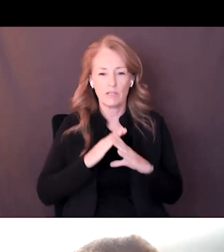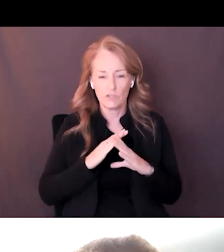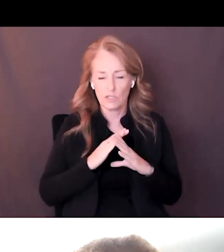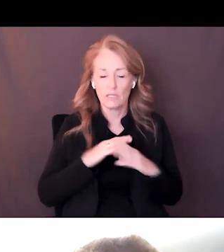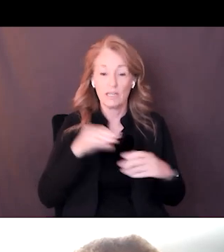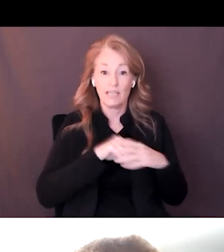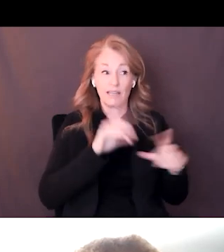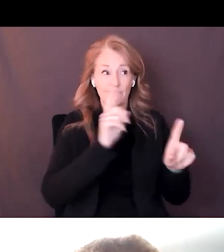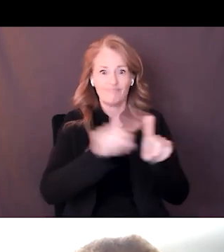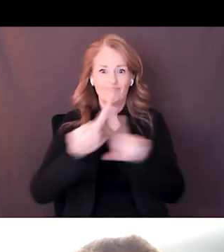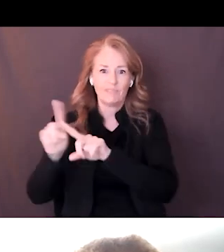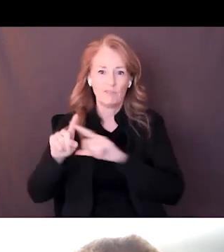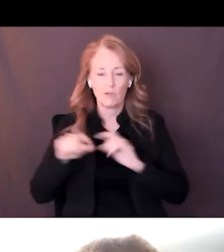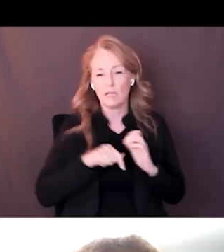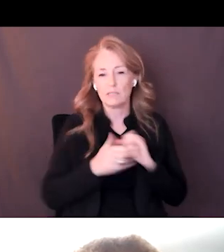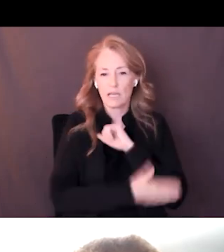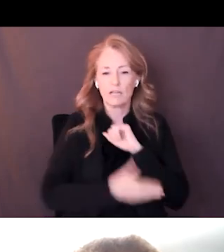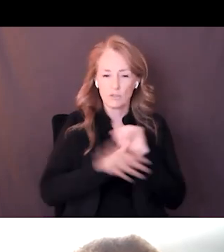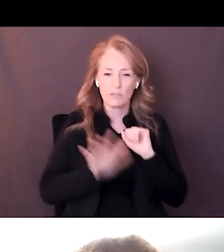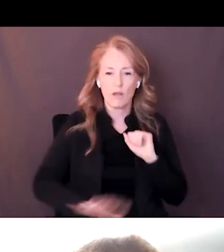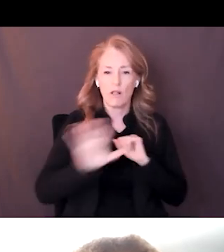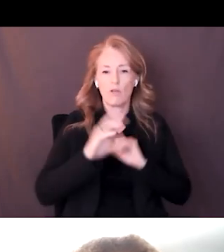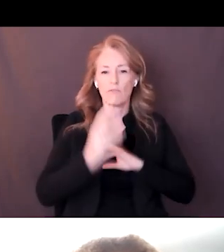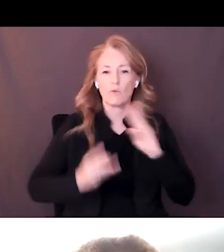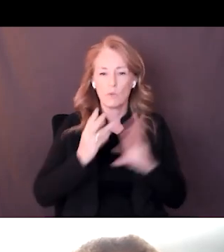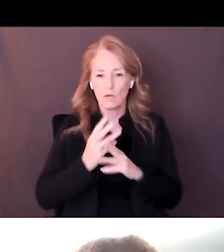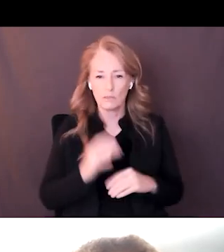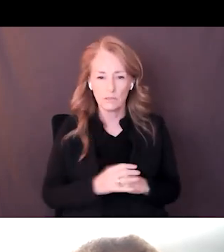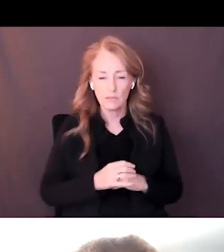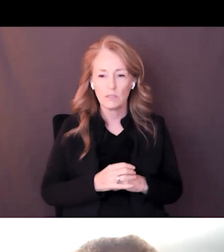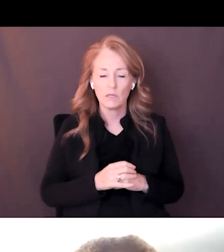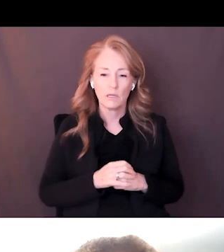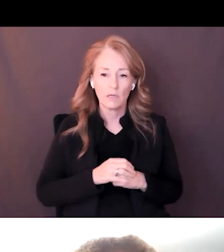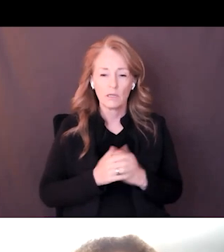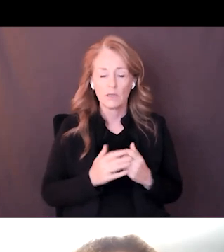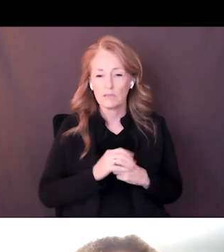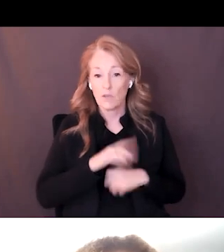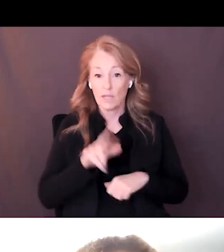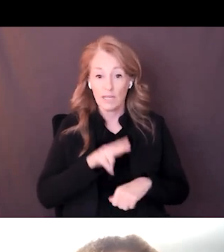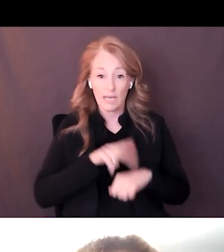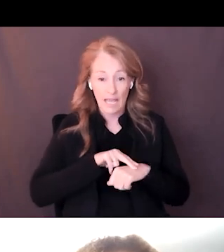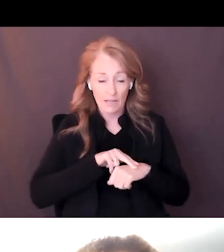THE WORLD. THE NATIONAL STRATEGIES DON'T VARY TREMENDOUSLY.